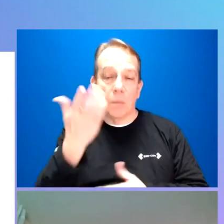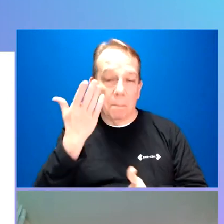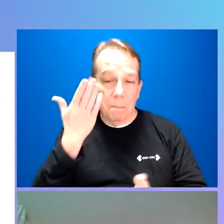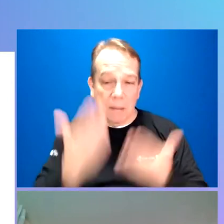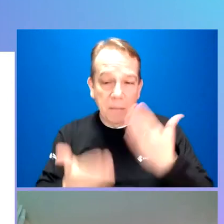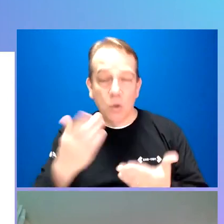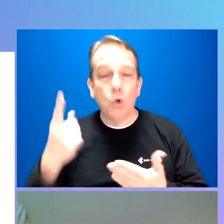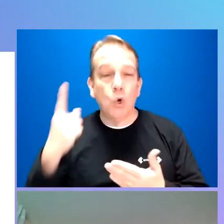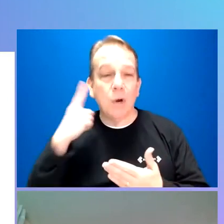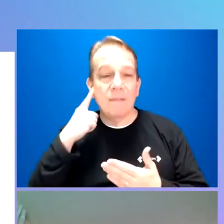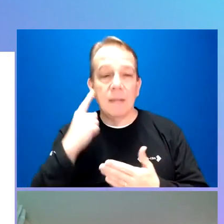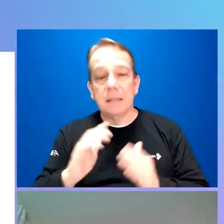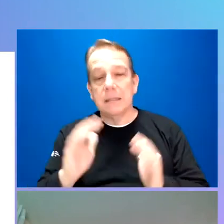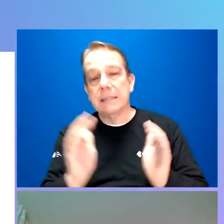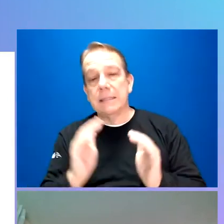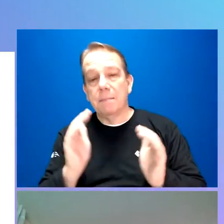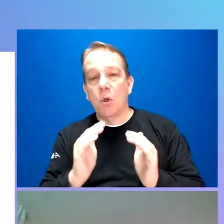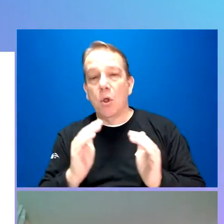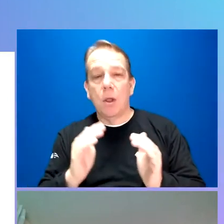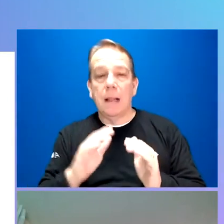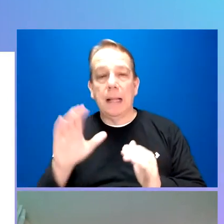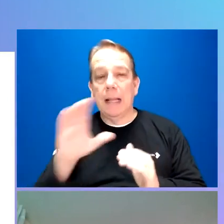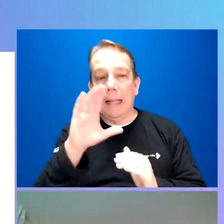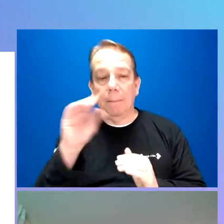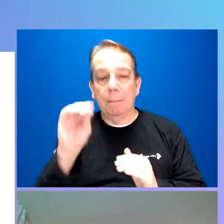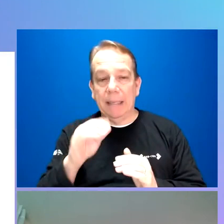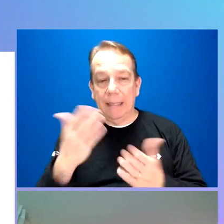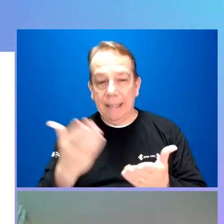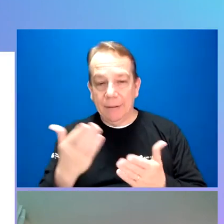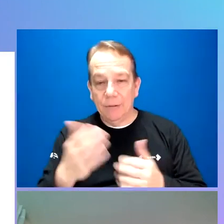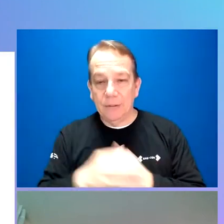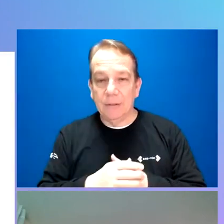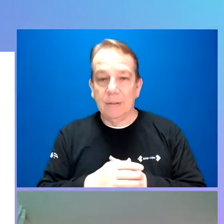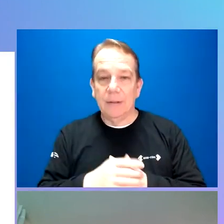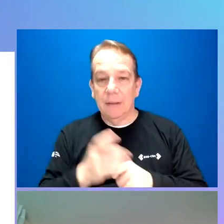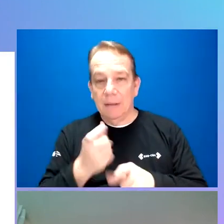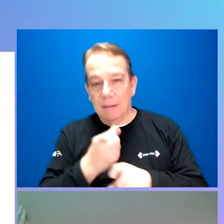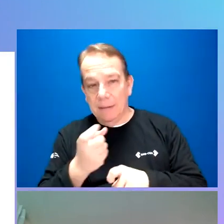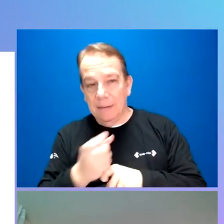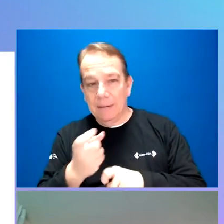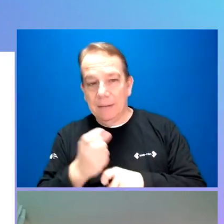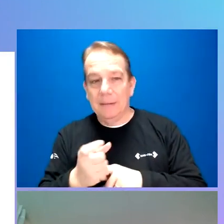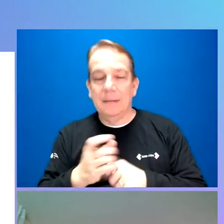somewhere, I don't know, that